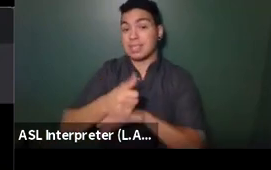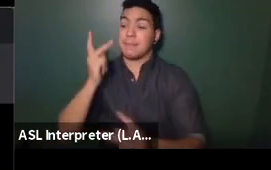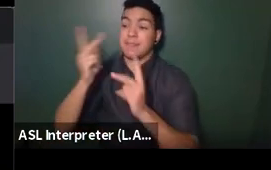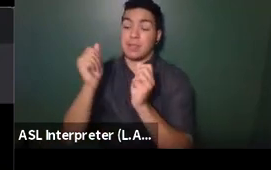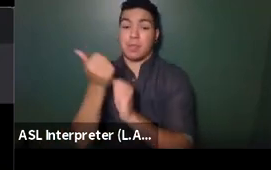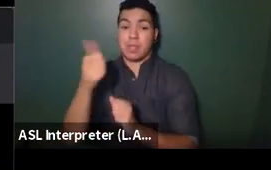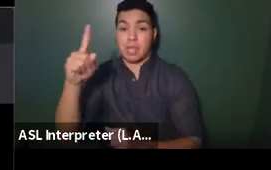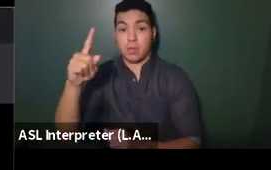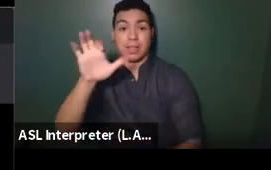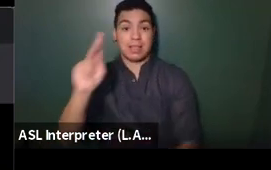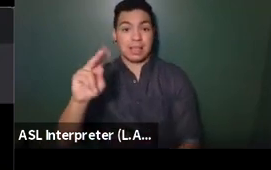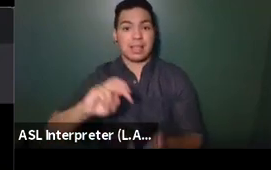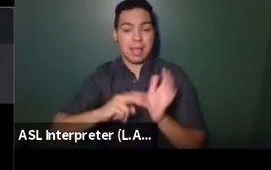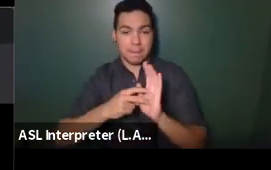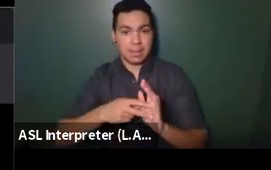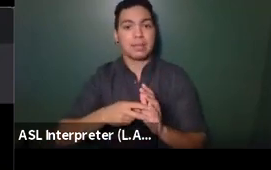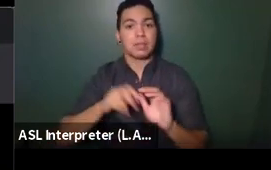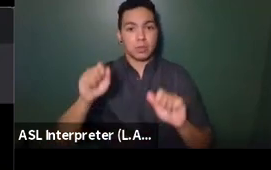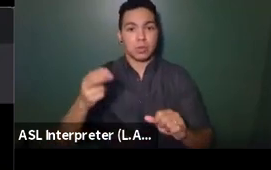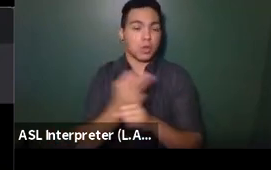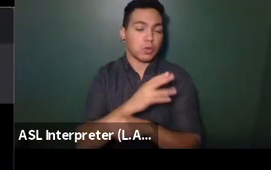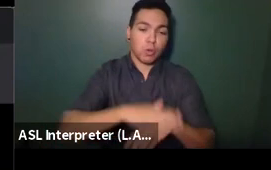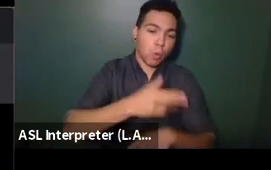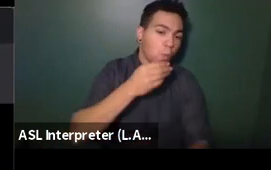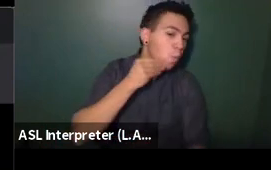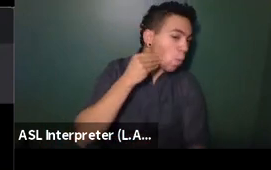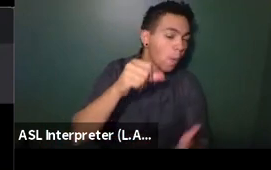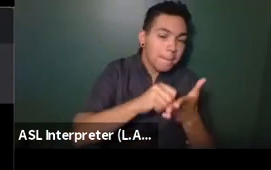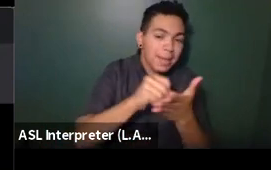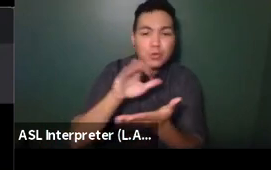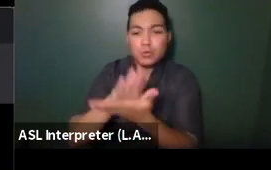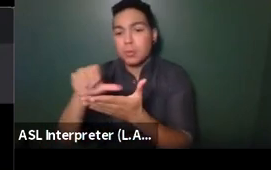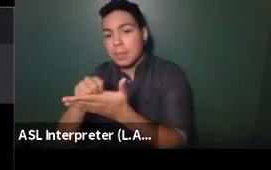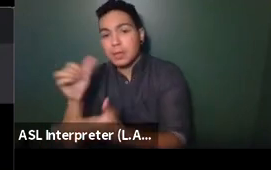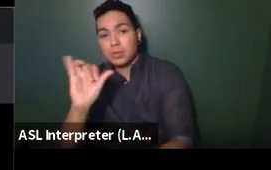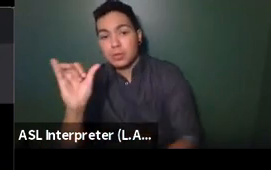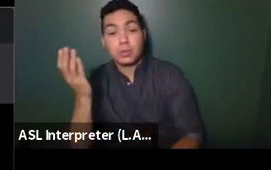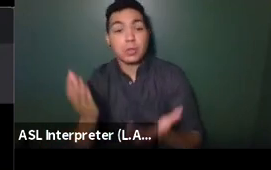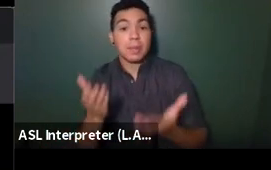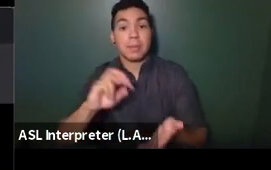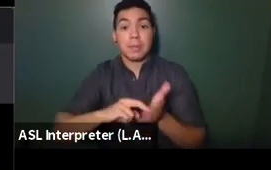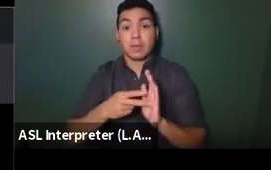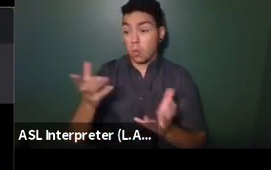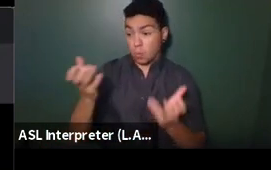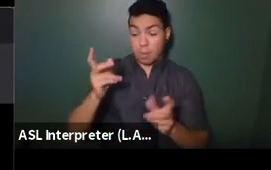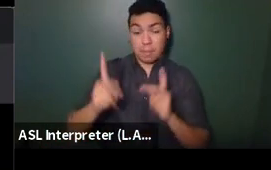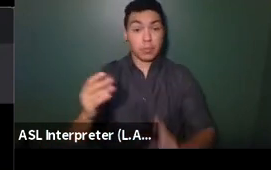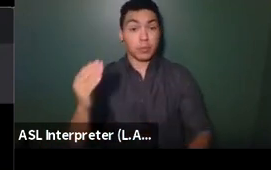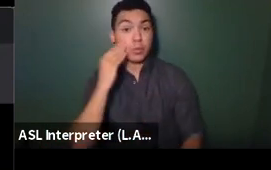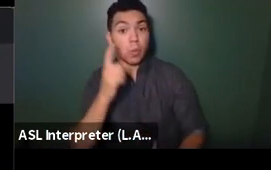Jeff Crawford: and that could be visible via a link on your homepage or your school page as well. So might be like, hey, you want people to know what the big assignment looks like.